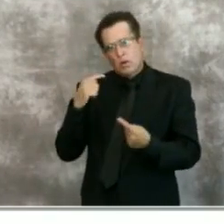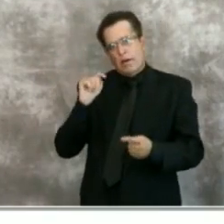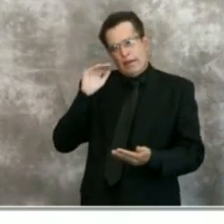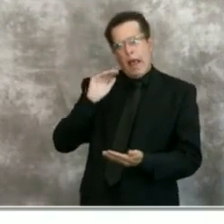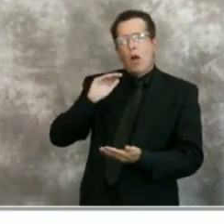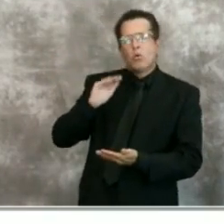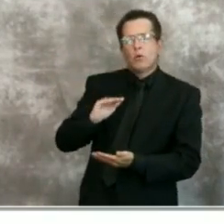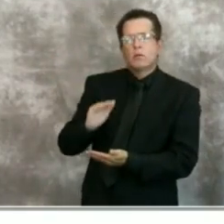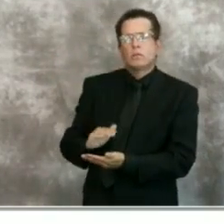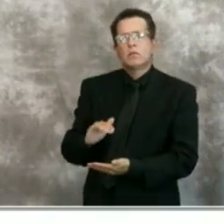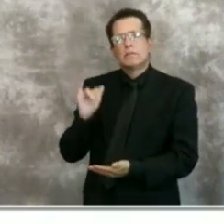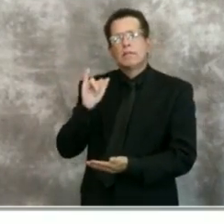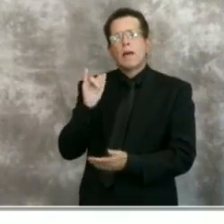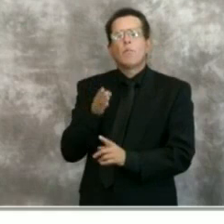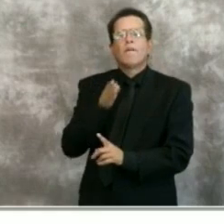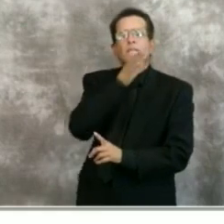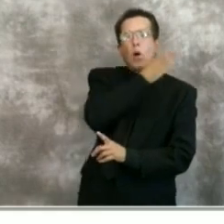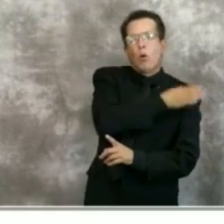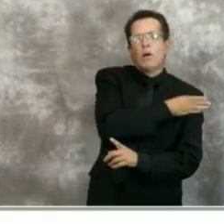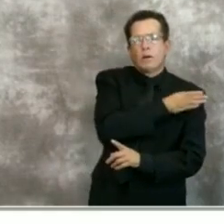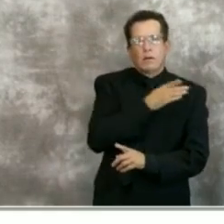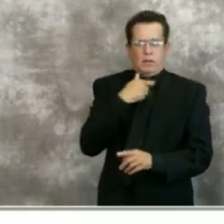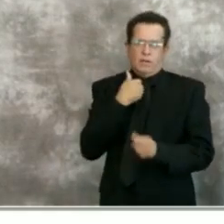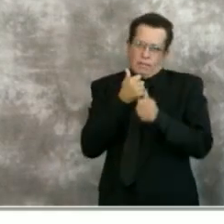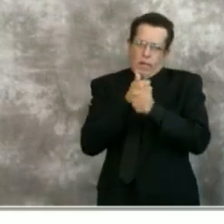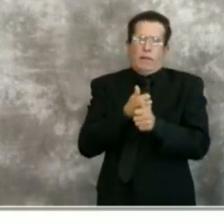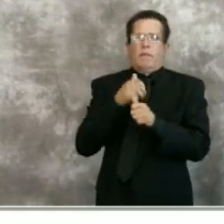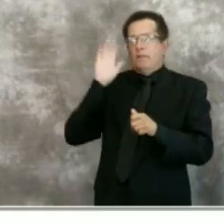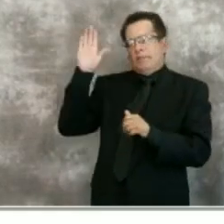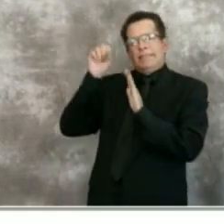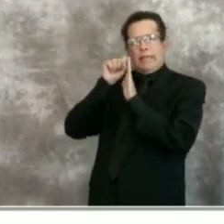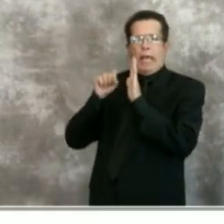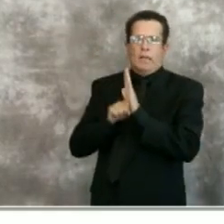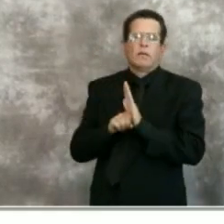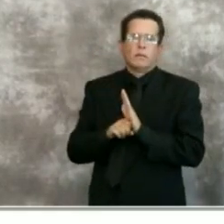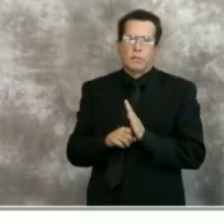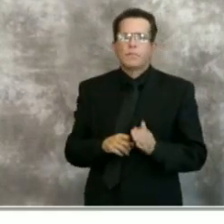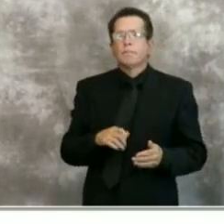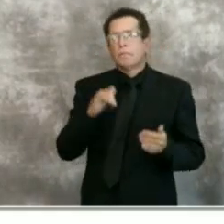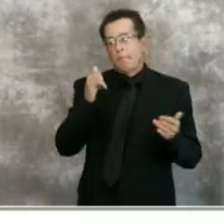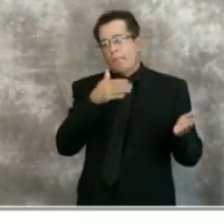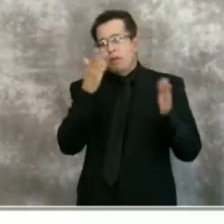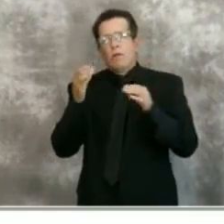OF POSITIVE. WE WOULD LIKE TO SEE THAT NUMBER BEGIN TO TREND DOWN AND GET BACK CLOSER TO